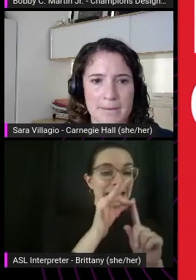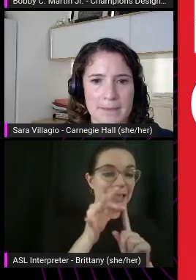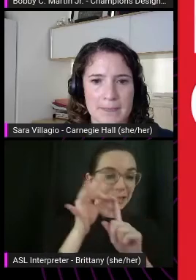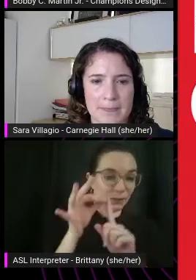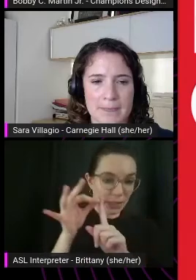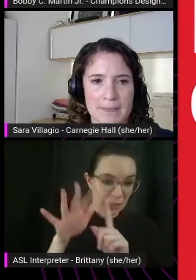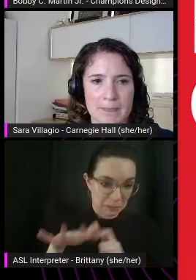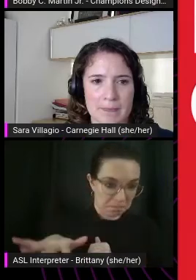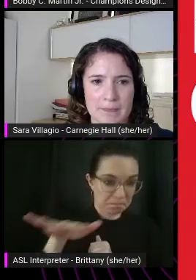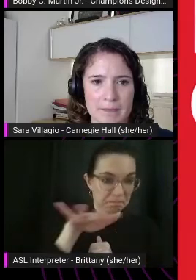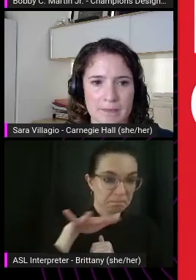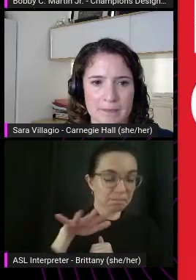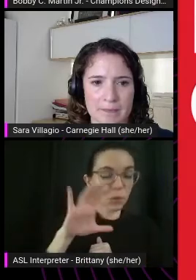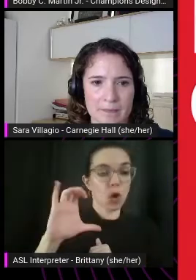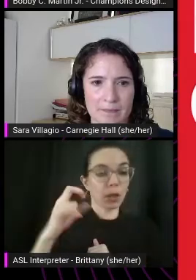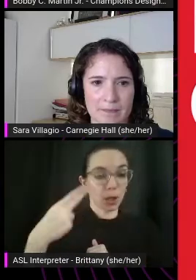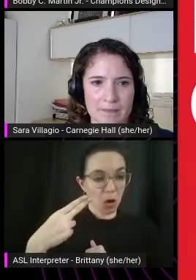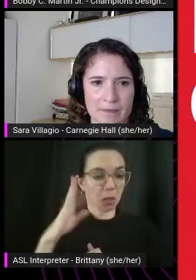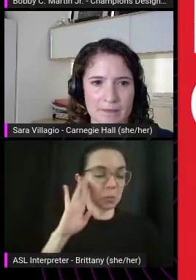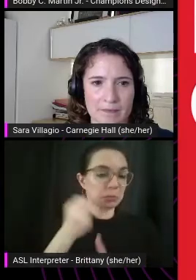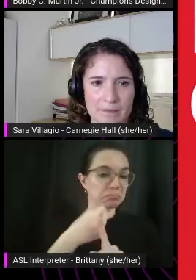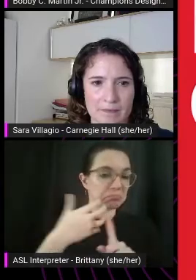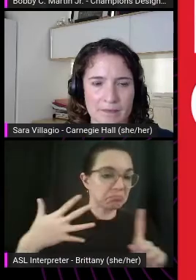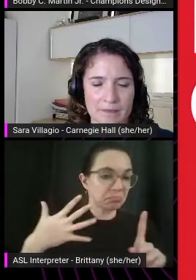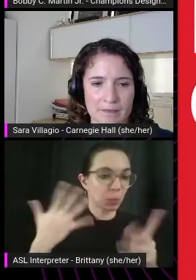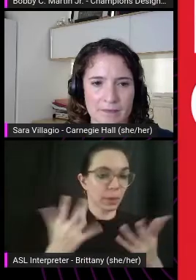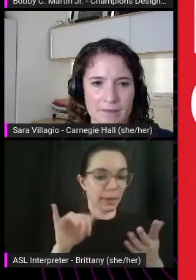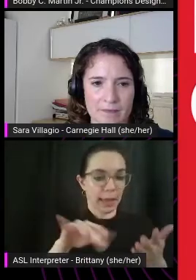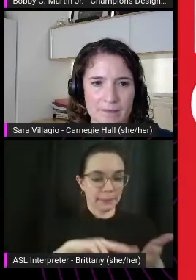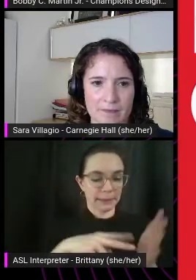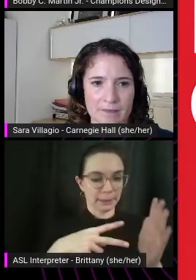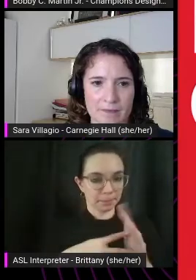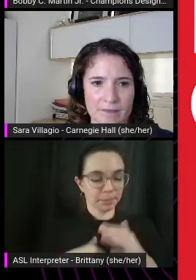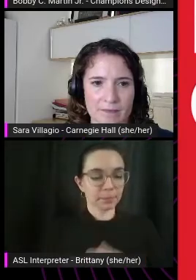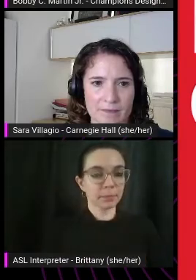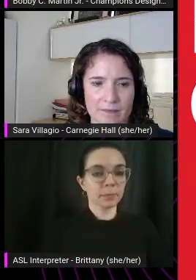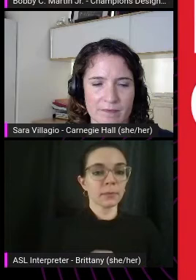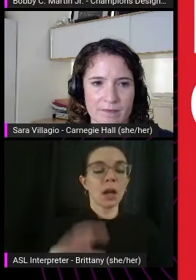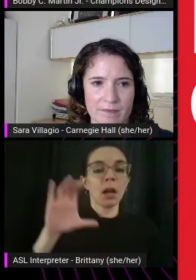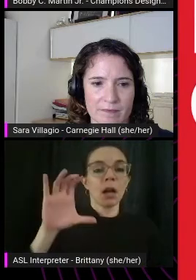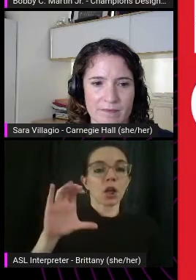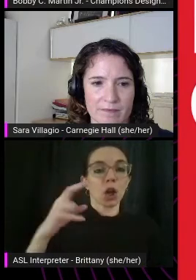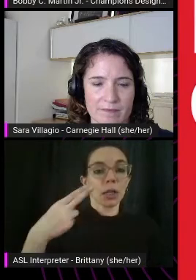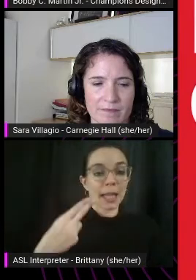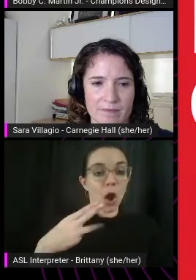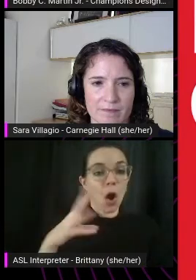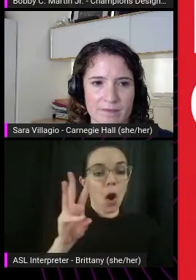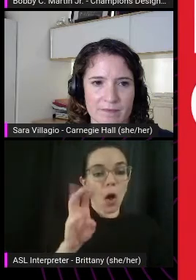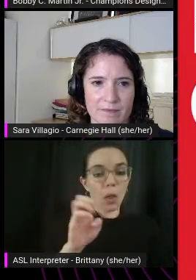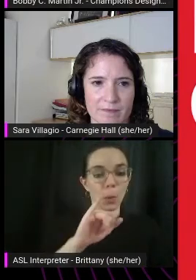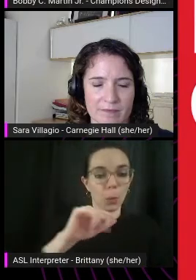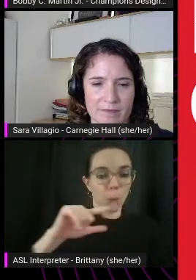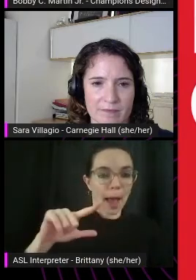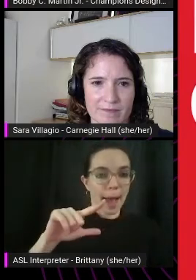So let me talk a little bit more about what that means. Carnegie Hall Weill Music Institute there in the top left in this layout structure